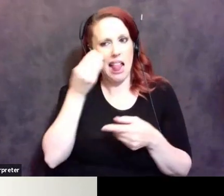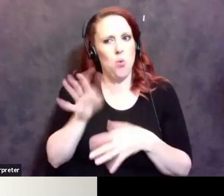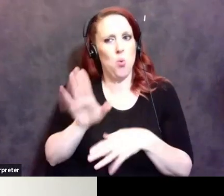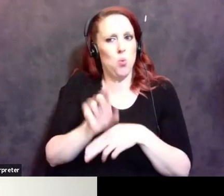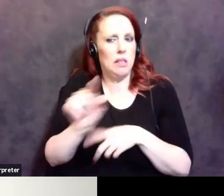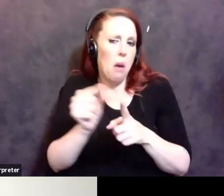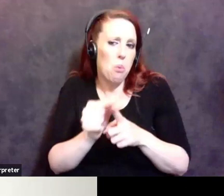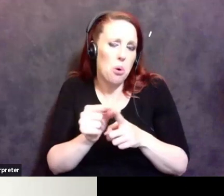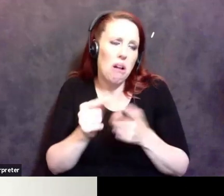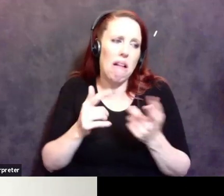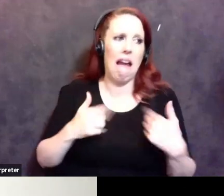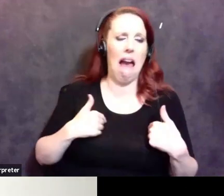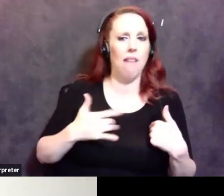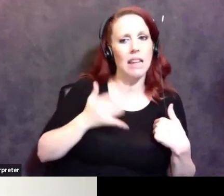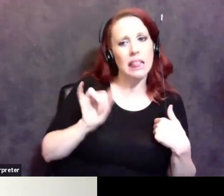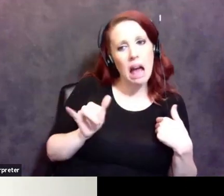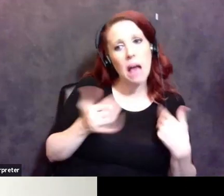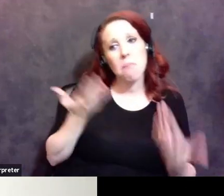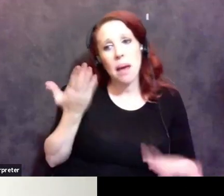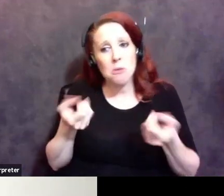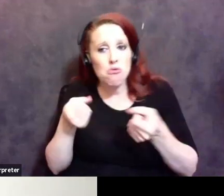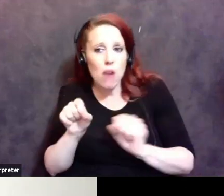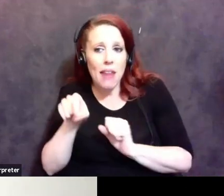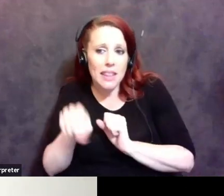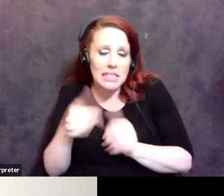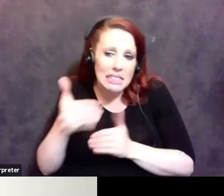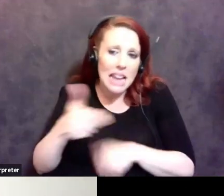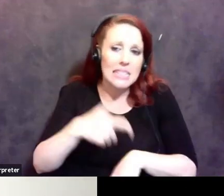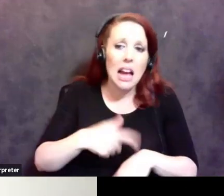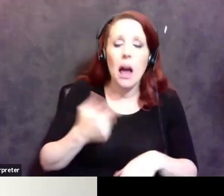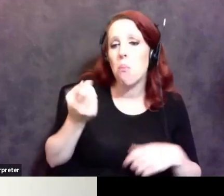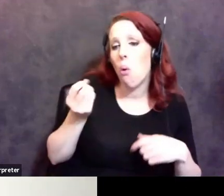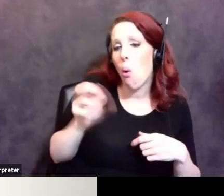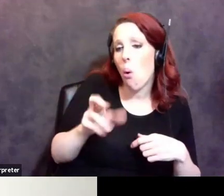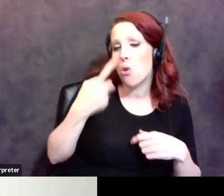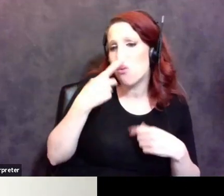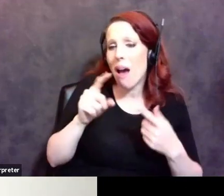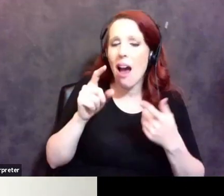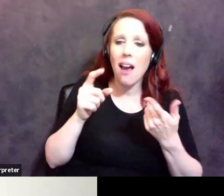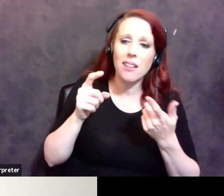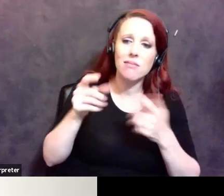you could do it this other way next time. Or could you take it down and, you know, reframe